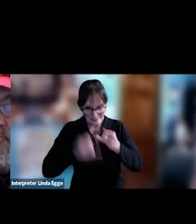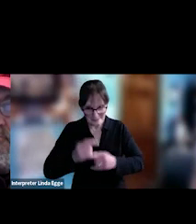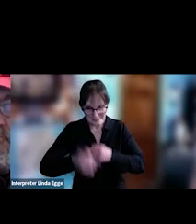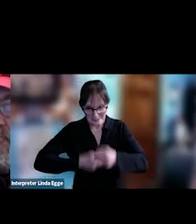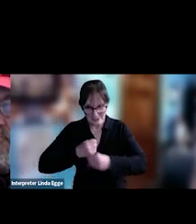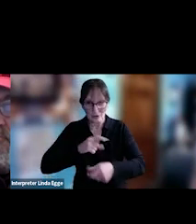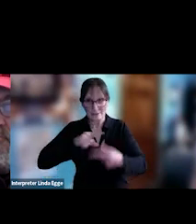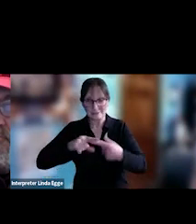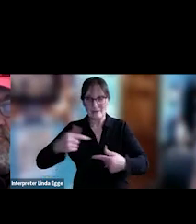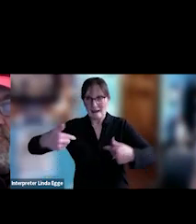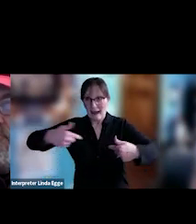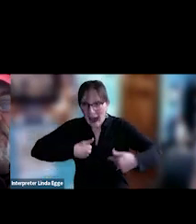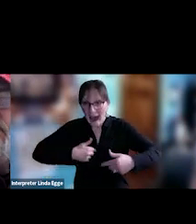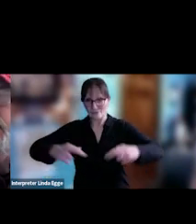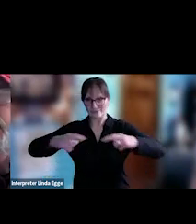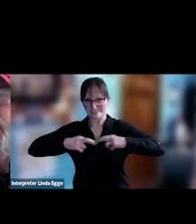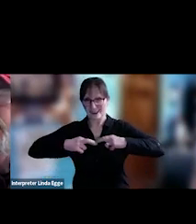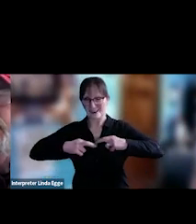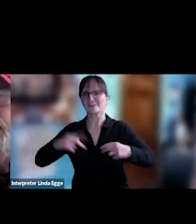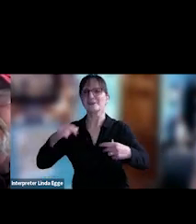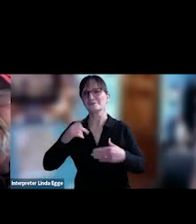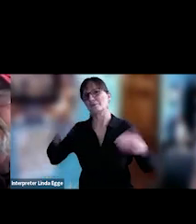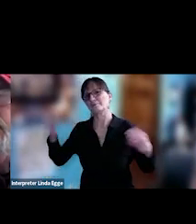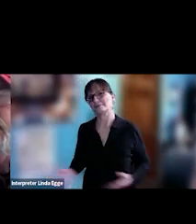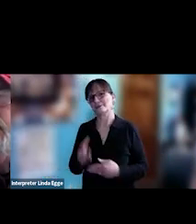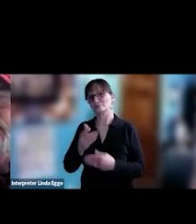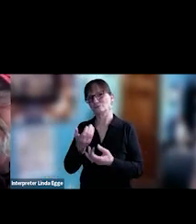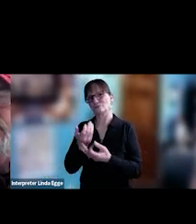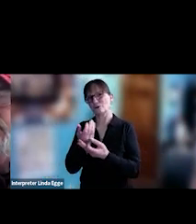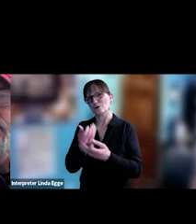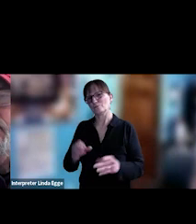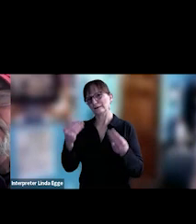it will be here at the Freestore Foodbank, and I've been here six years,